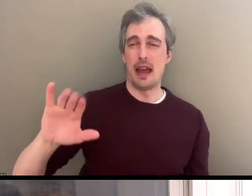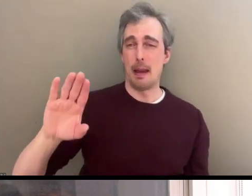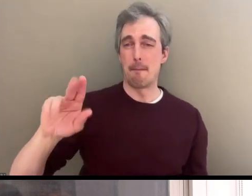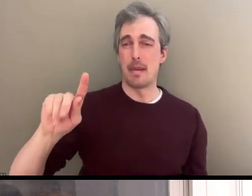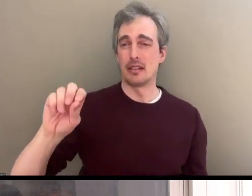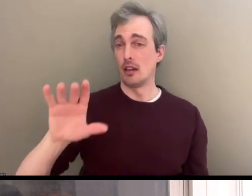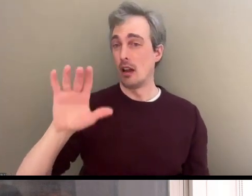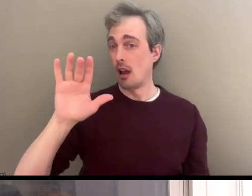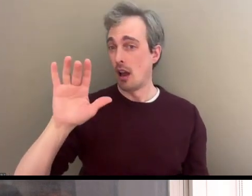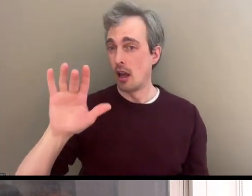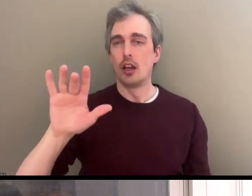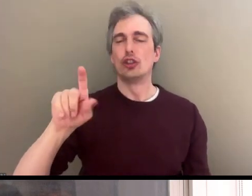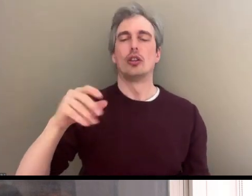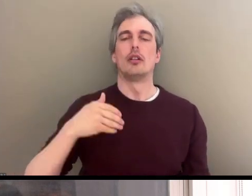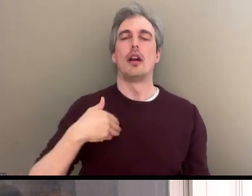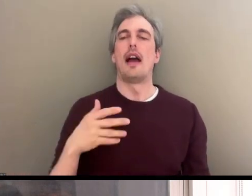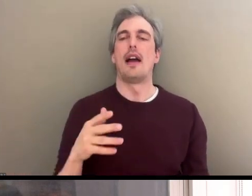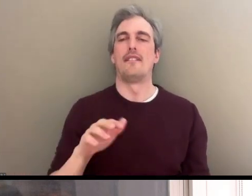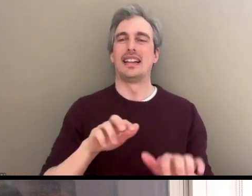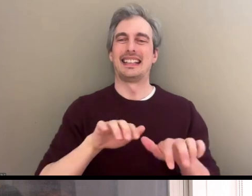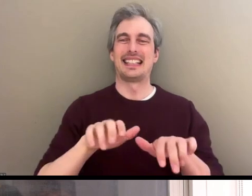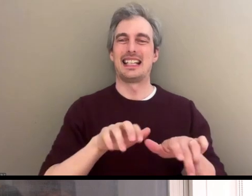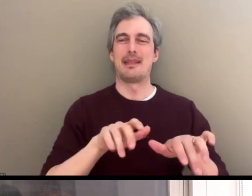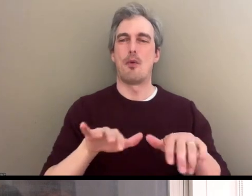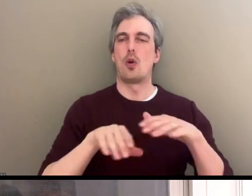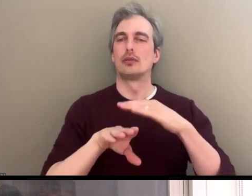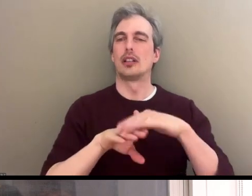accessibility built into it, like a native HTML button would as well.